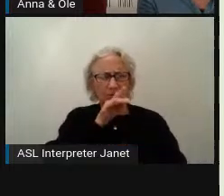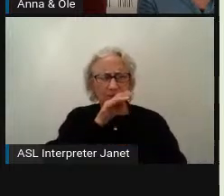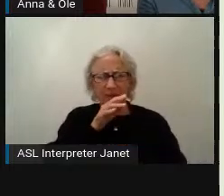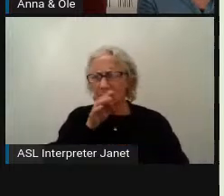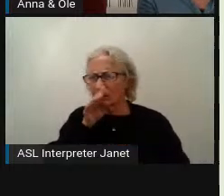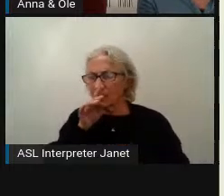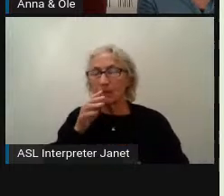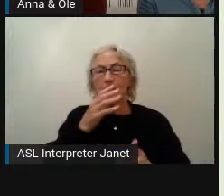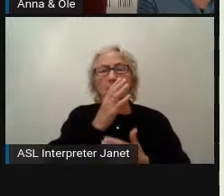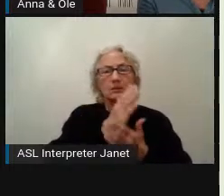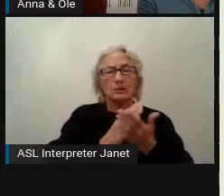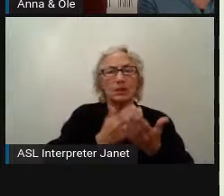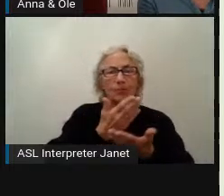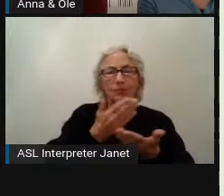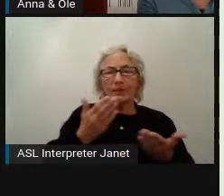pronounced and abbreviations are they correct or not? And